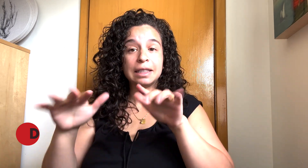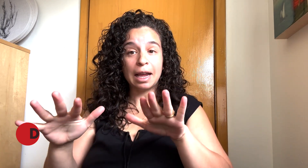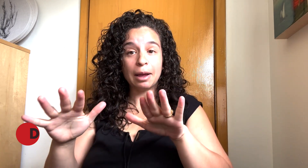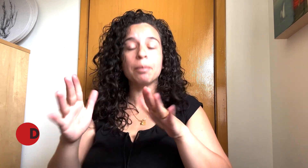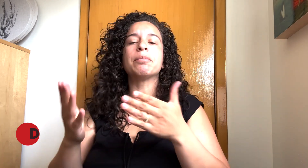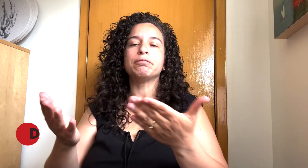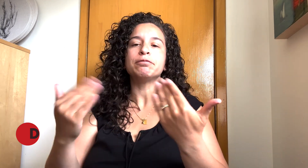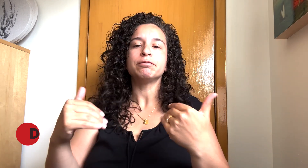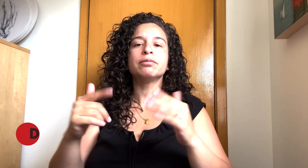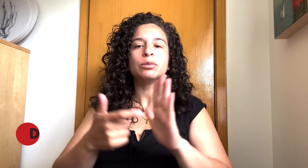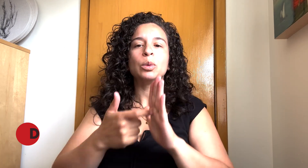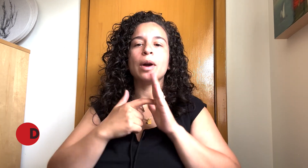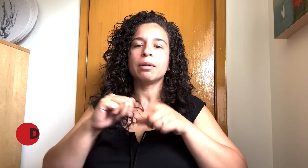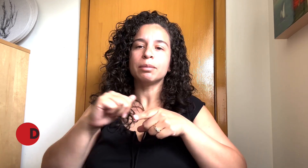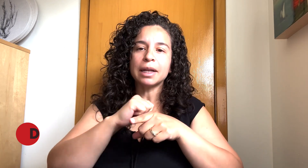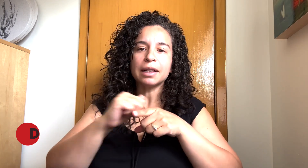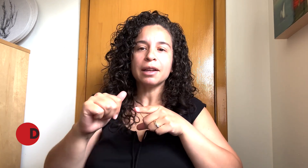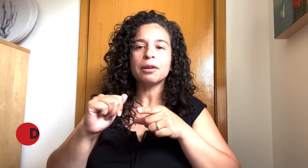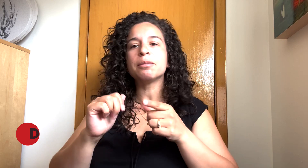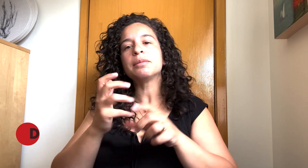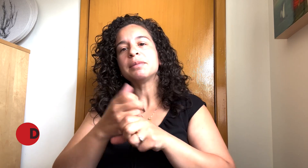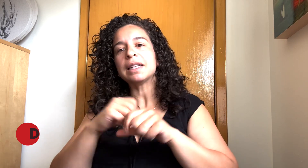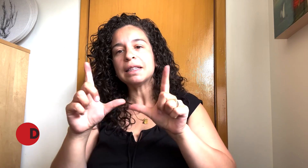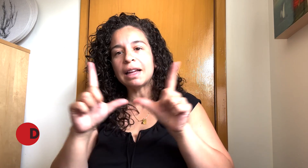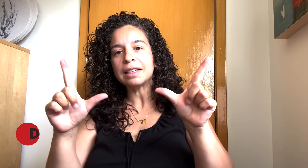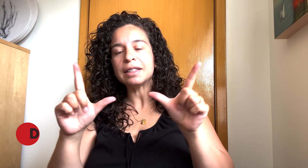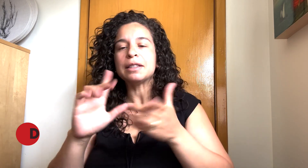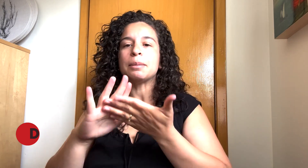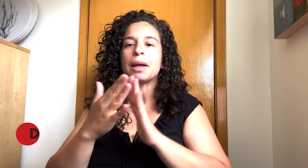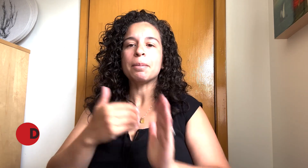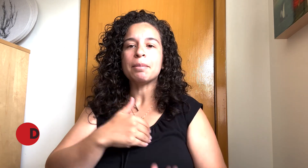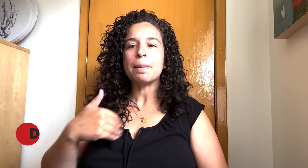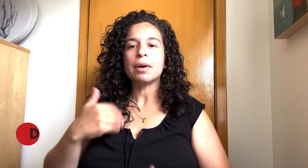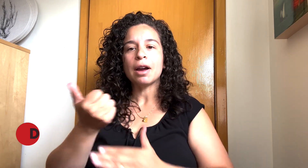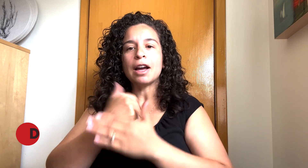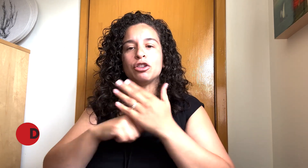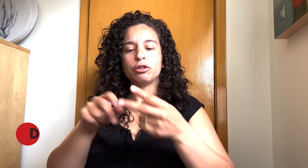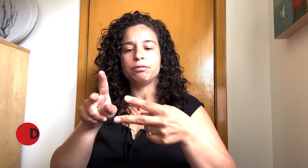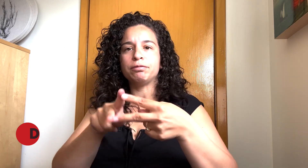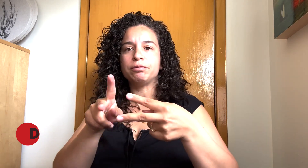there is a practicum, then you register your License to become